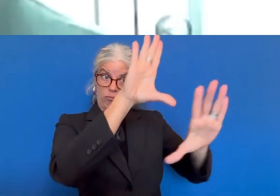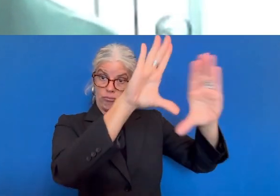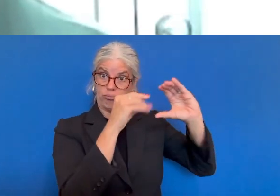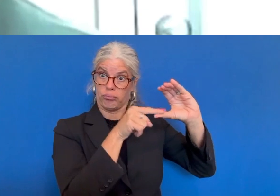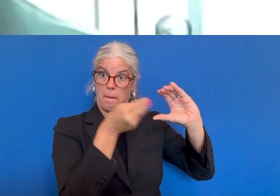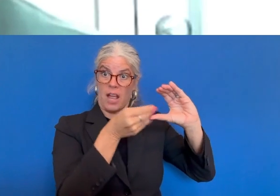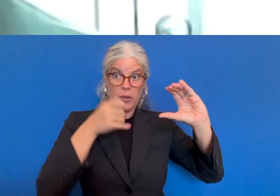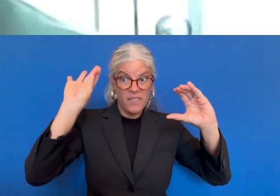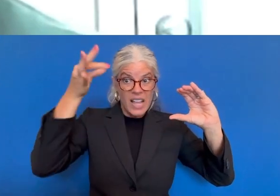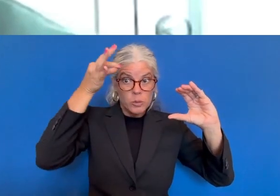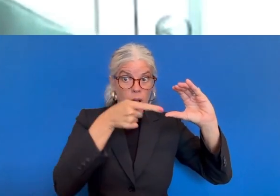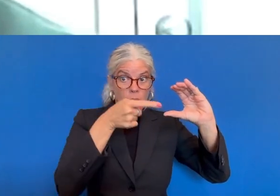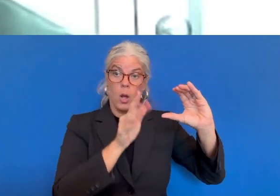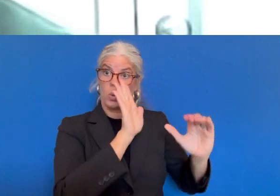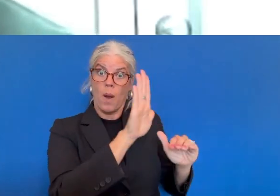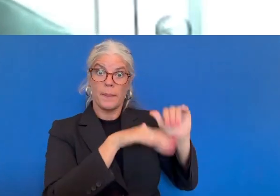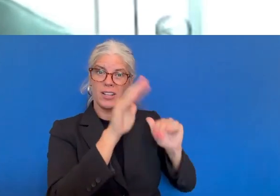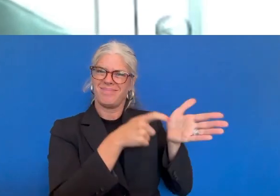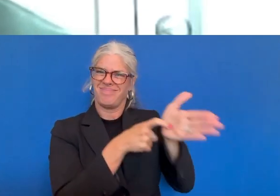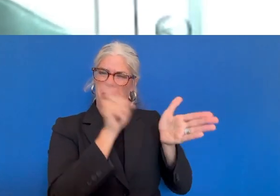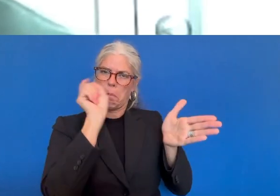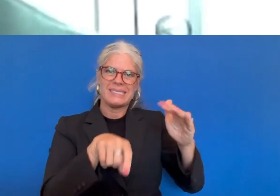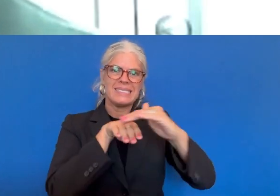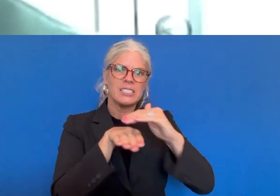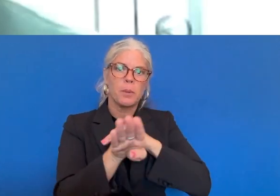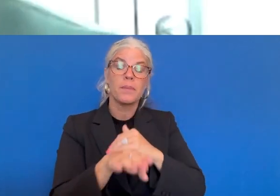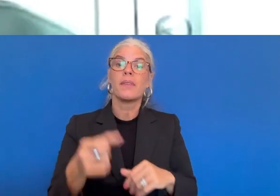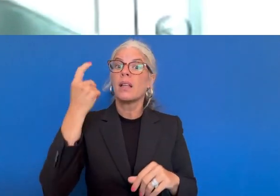your building has to be accessible. It wasn't private sector,